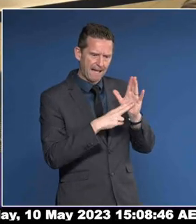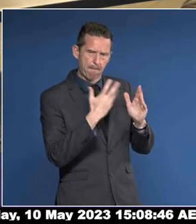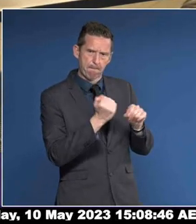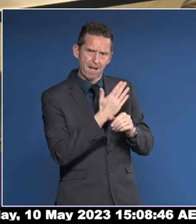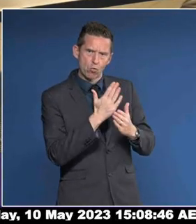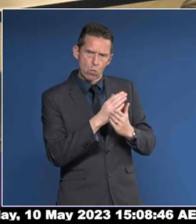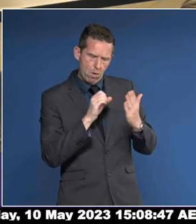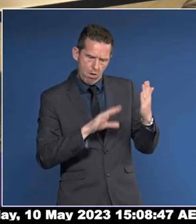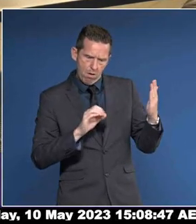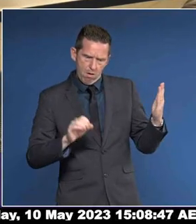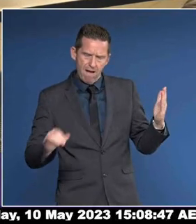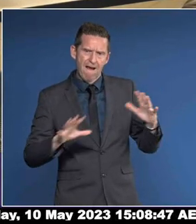is captured and documented?